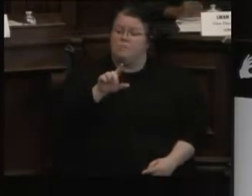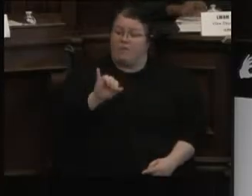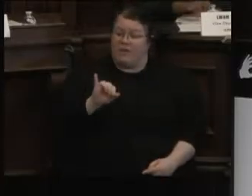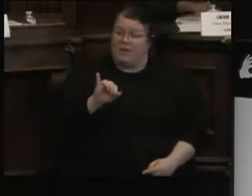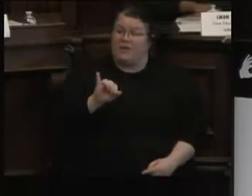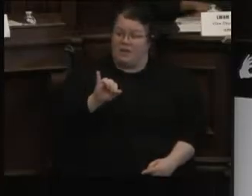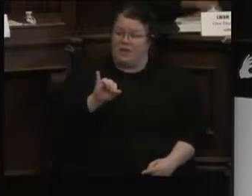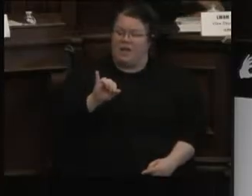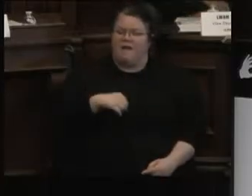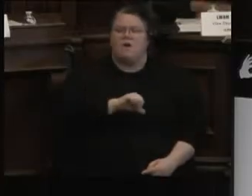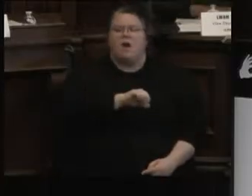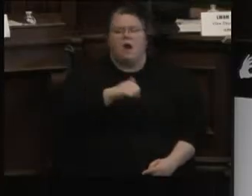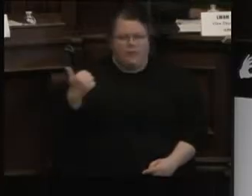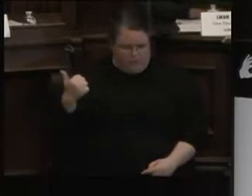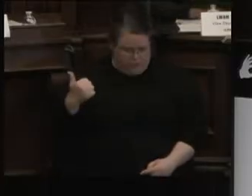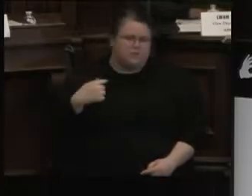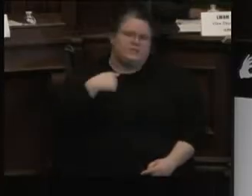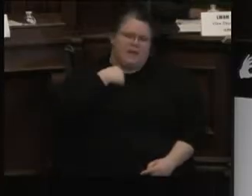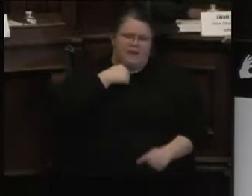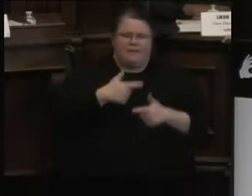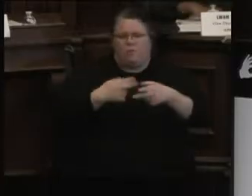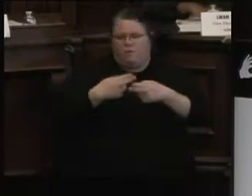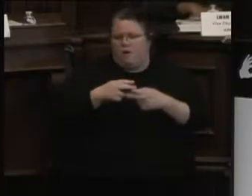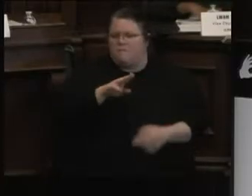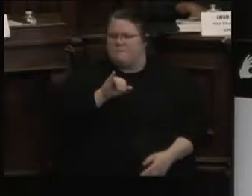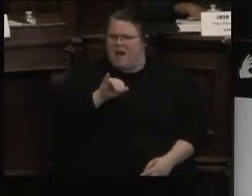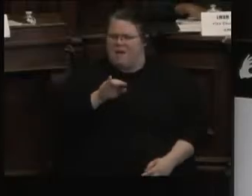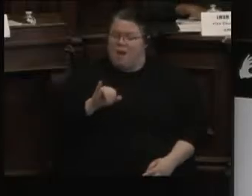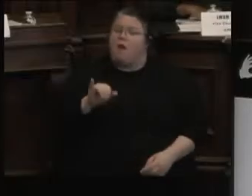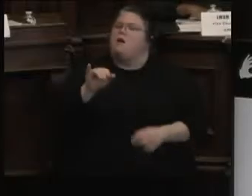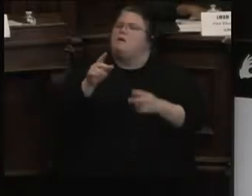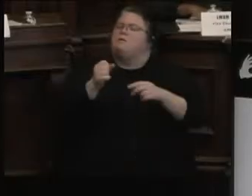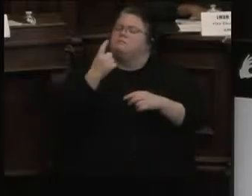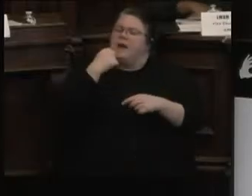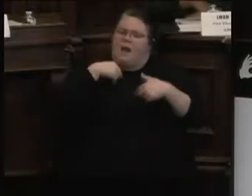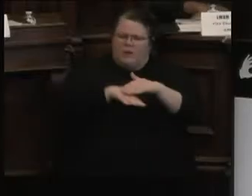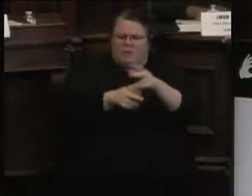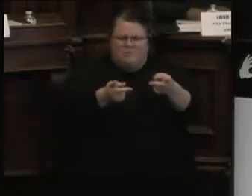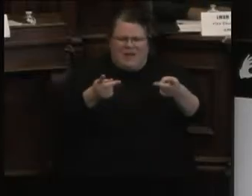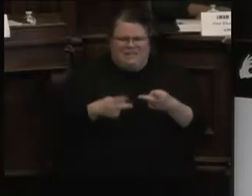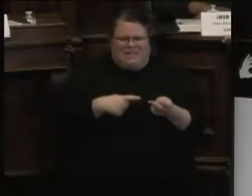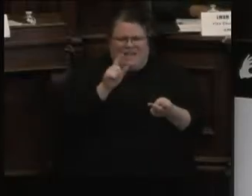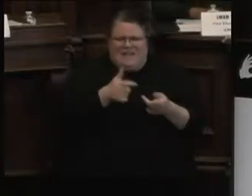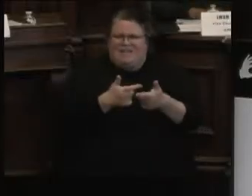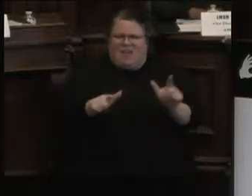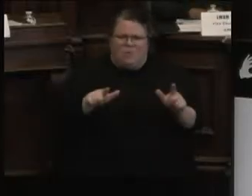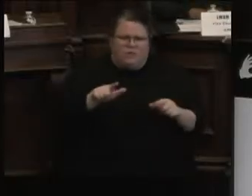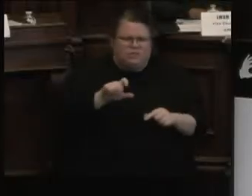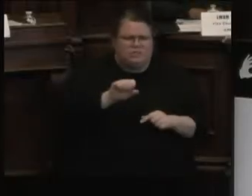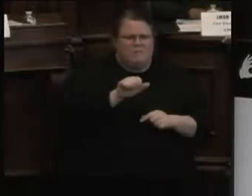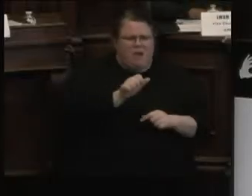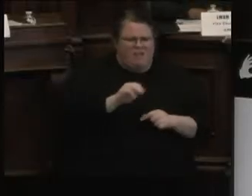is. And one of the things that I've learned is Somali has a